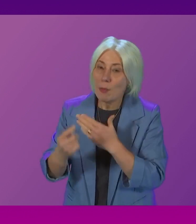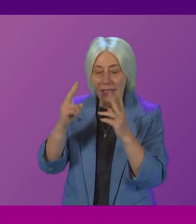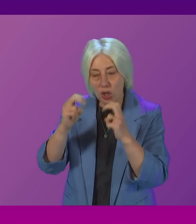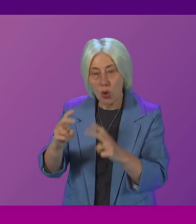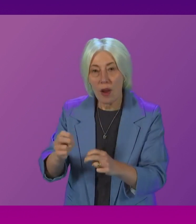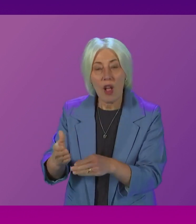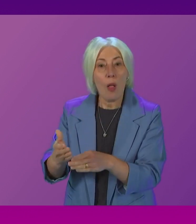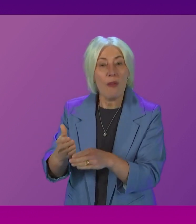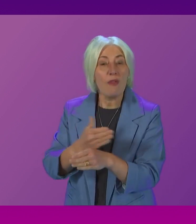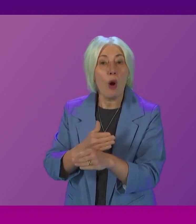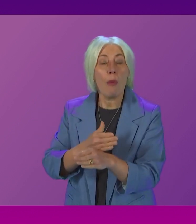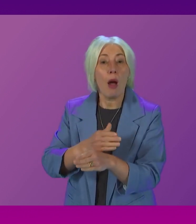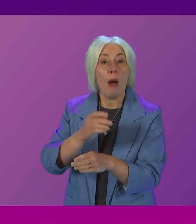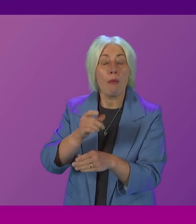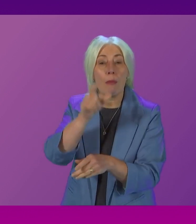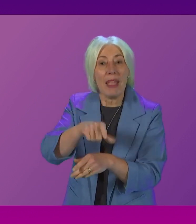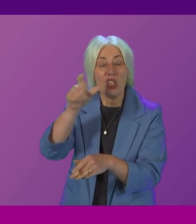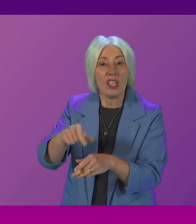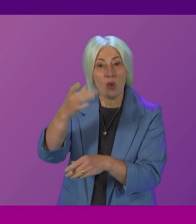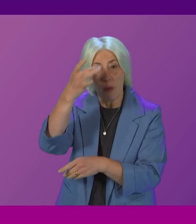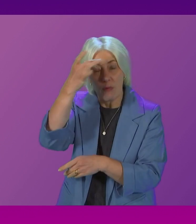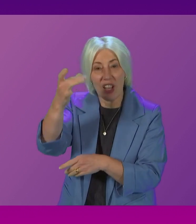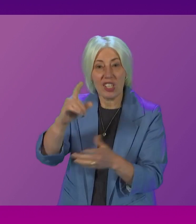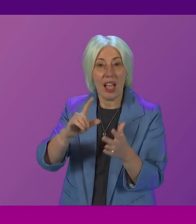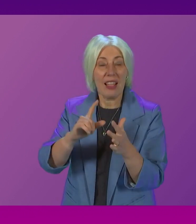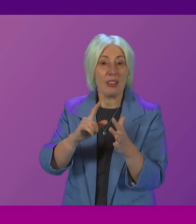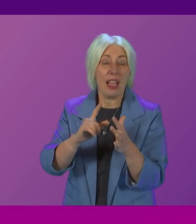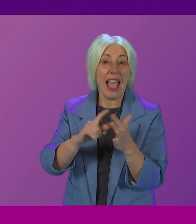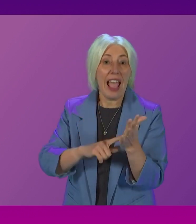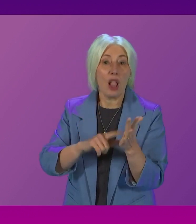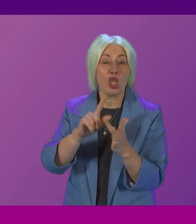former patients of Professor Eljamel? There are now 50 former patients who have come forward,